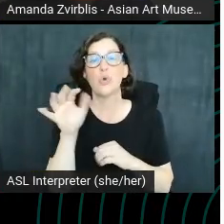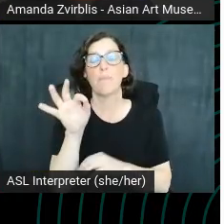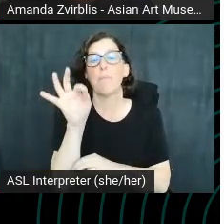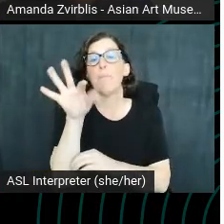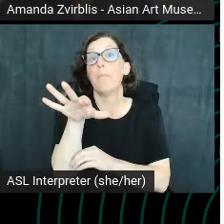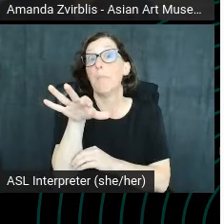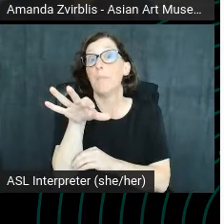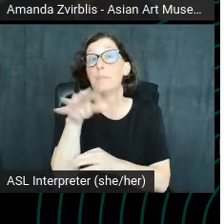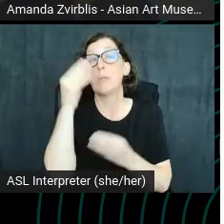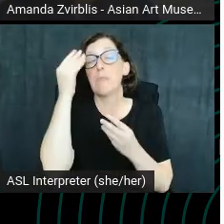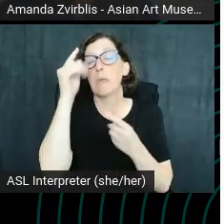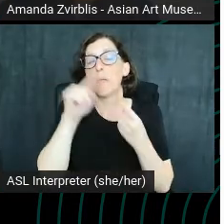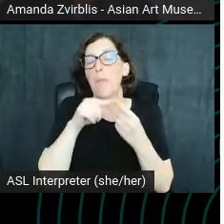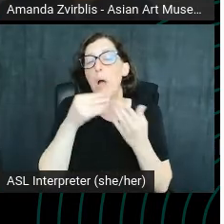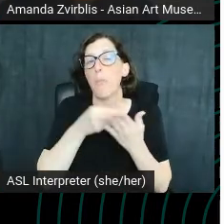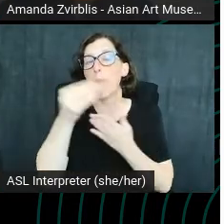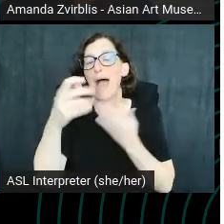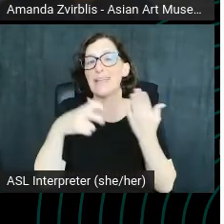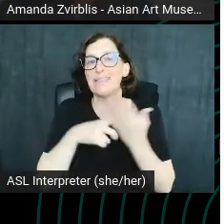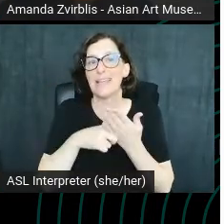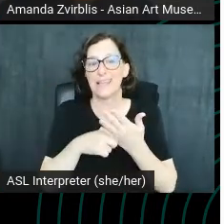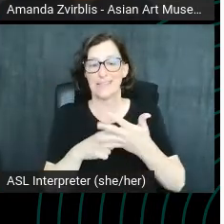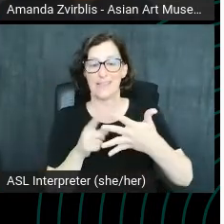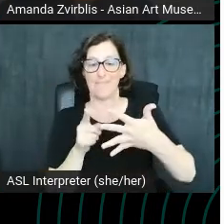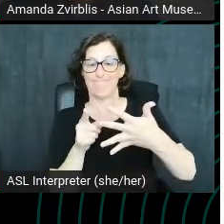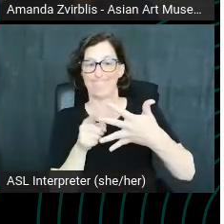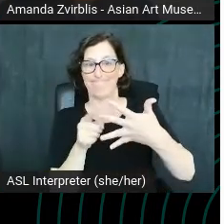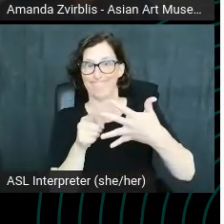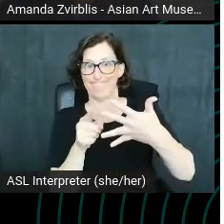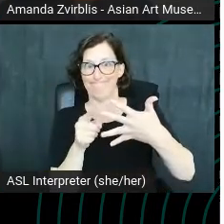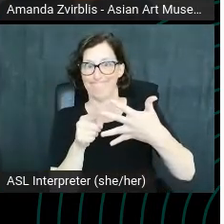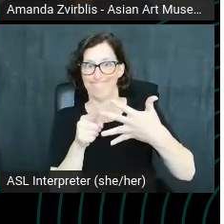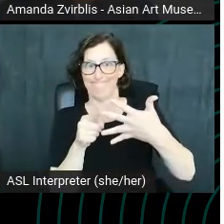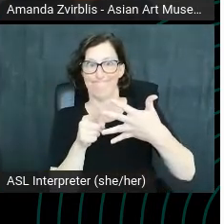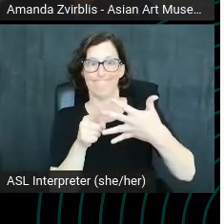and we rely on this third step in the marketing funnel which is drive conversions.